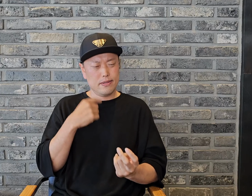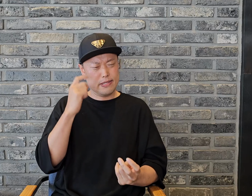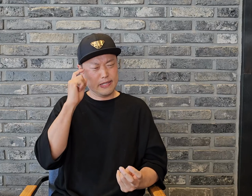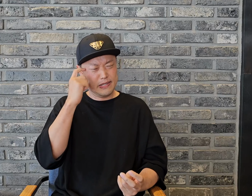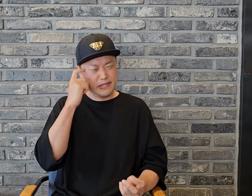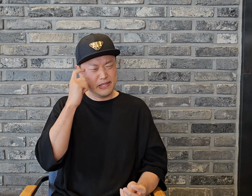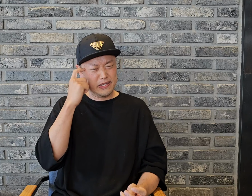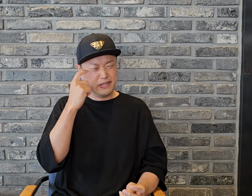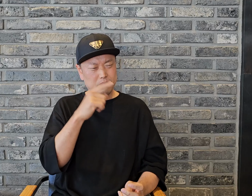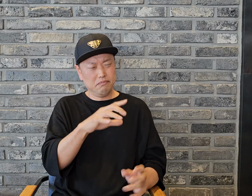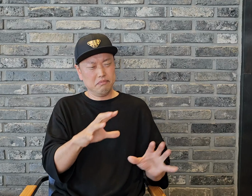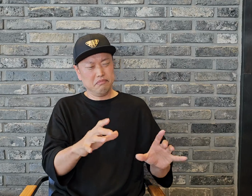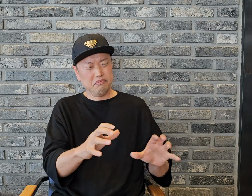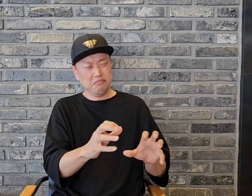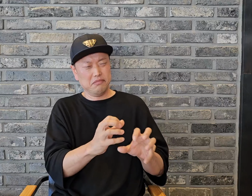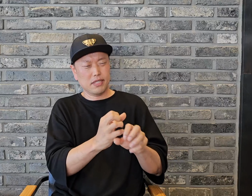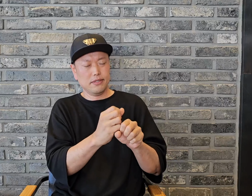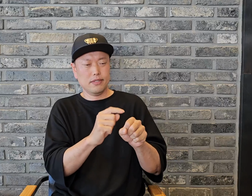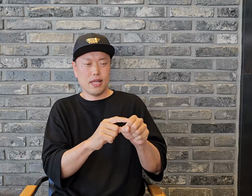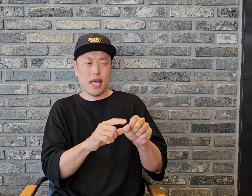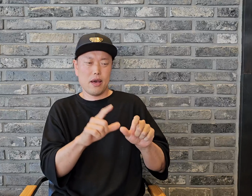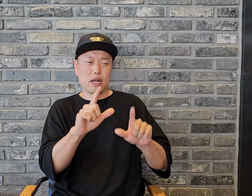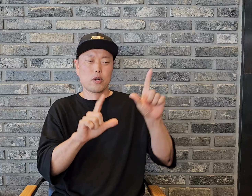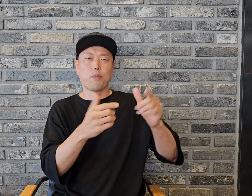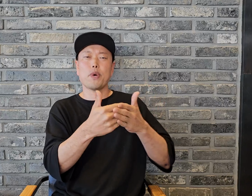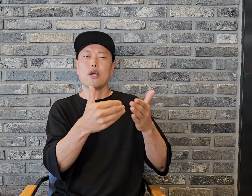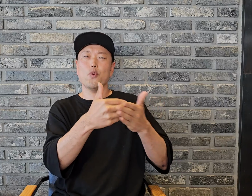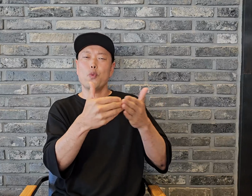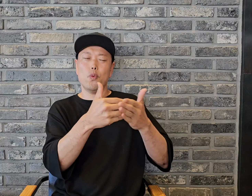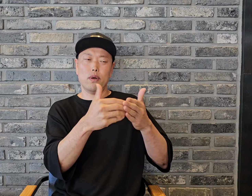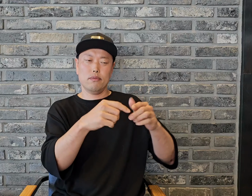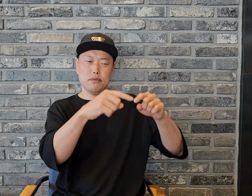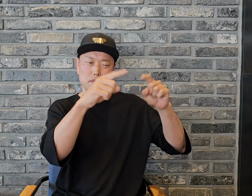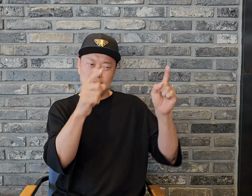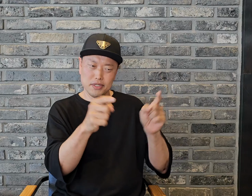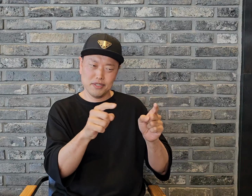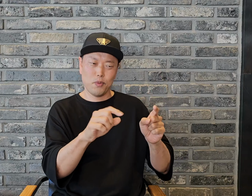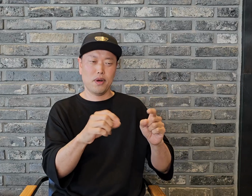who do not have good Korean literacy. Even when making art, if you say heart,